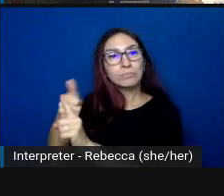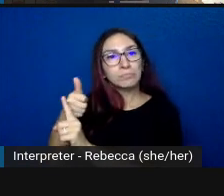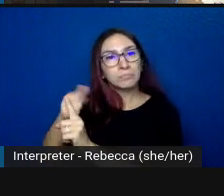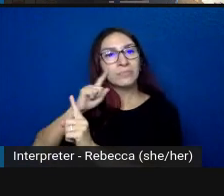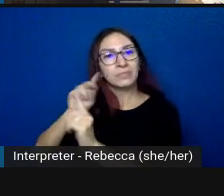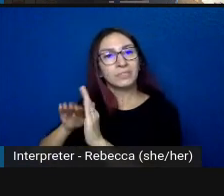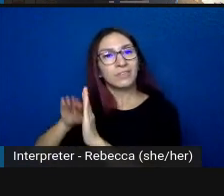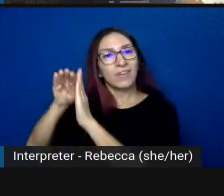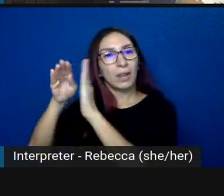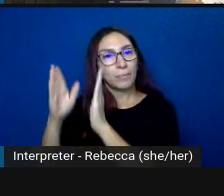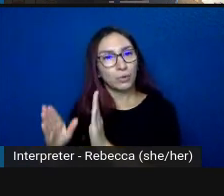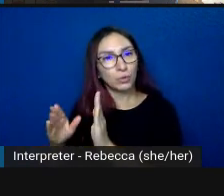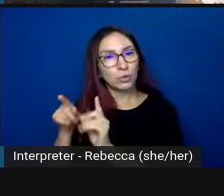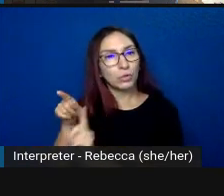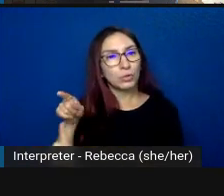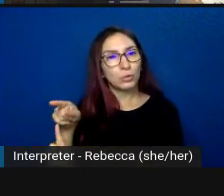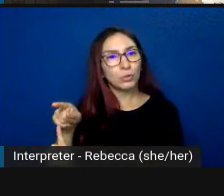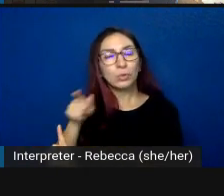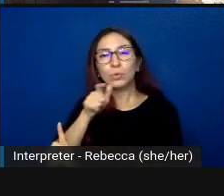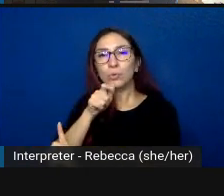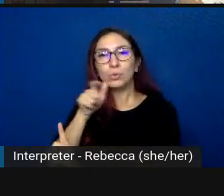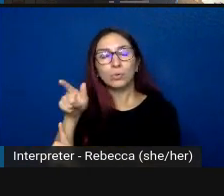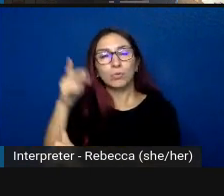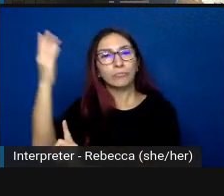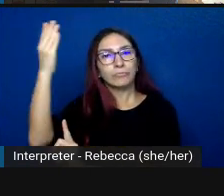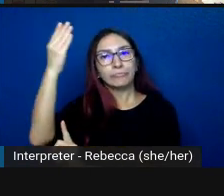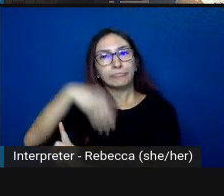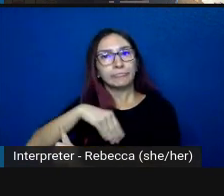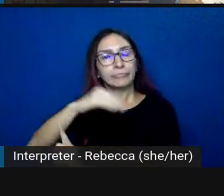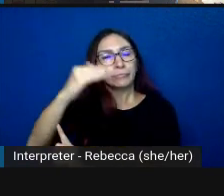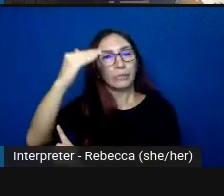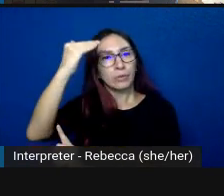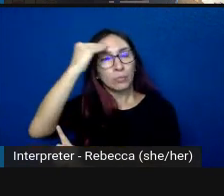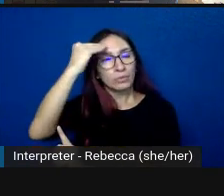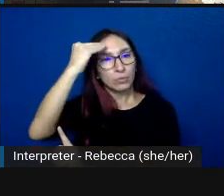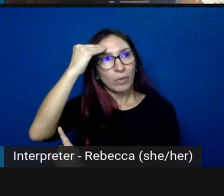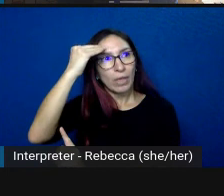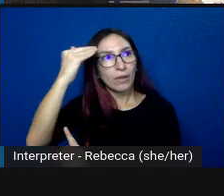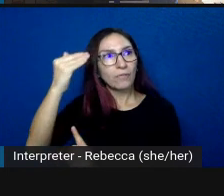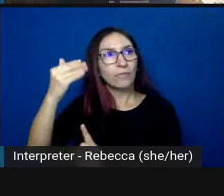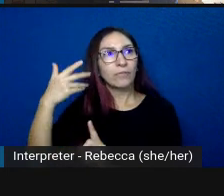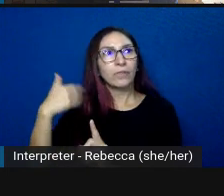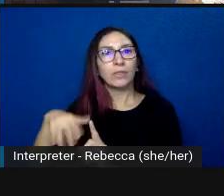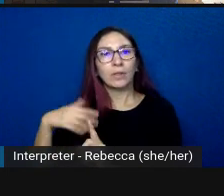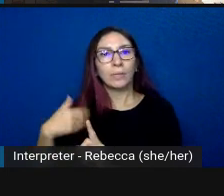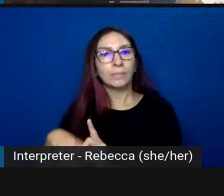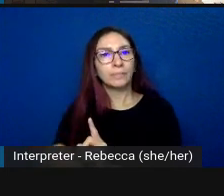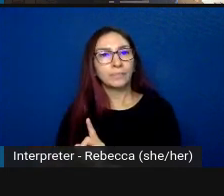who was not aware of how awful skating links is bad